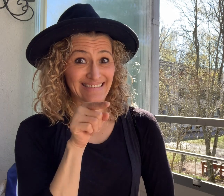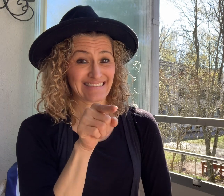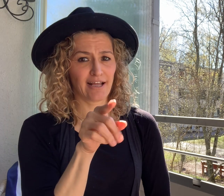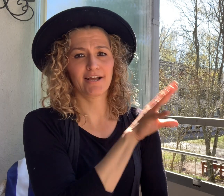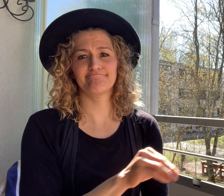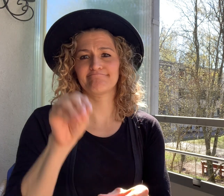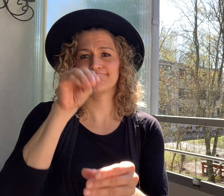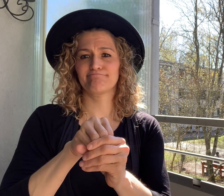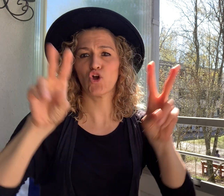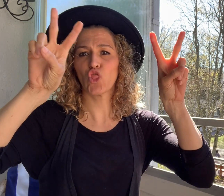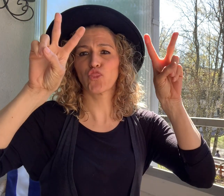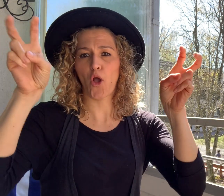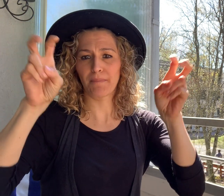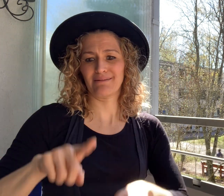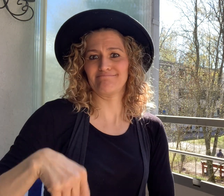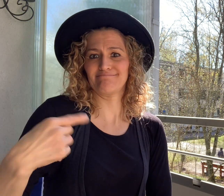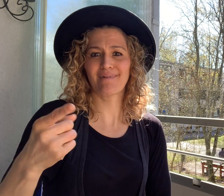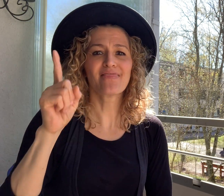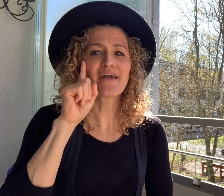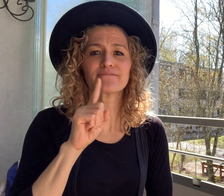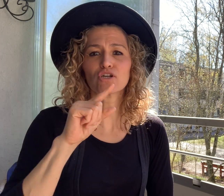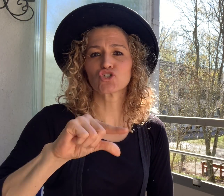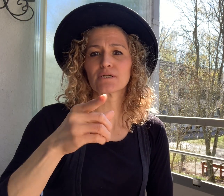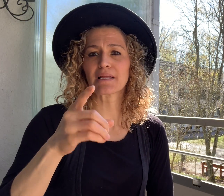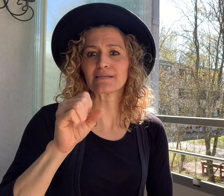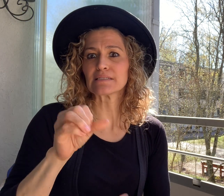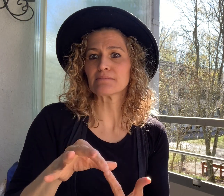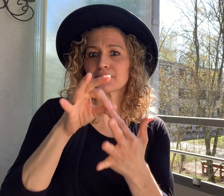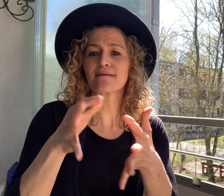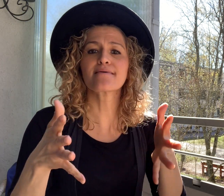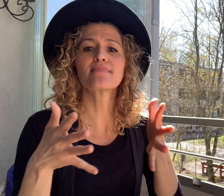This will be the topic of the monthly DeafGPS special